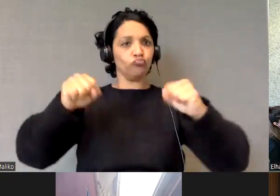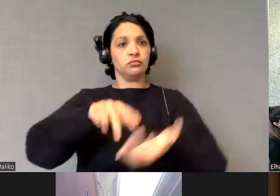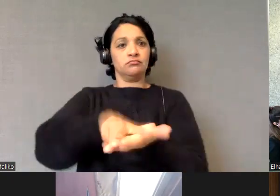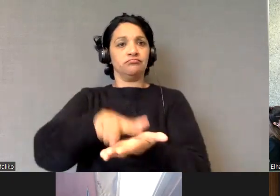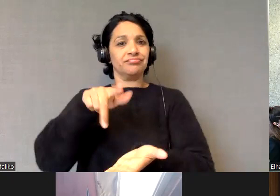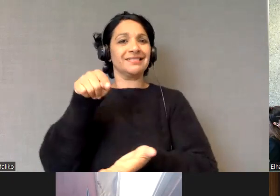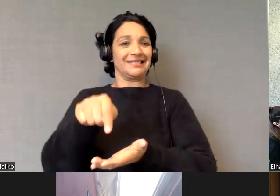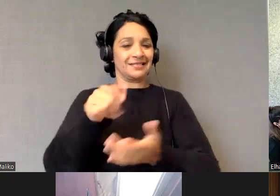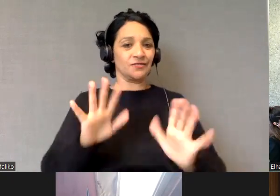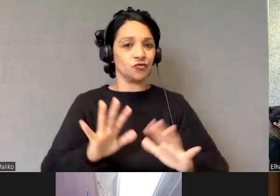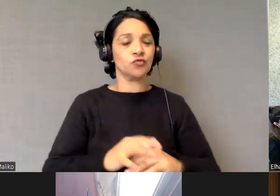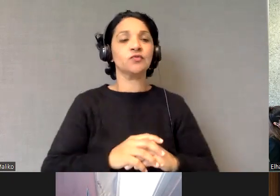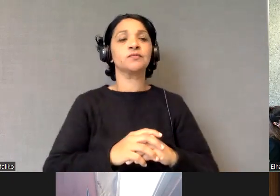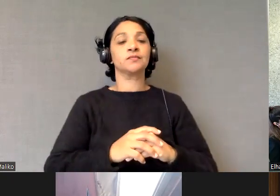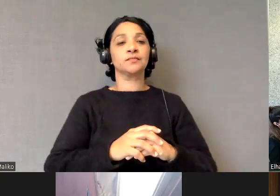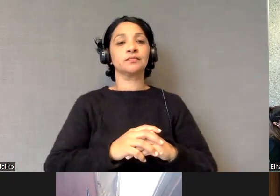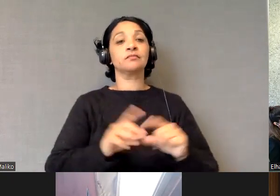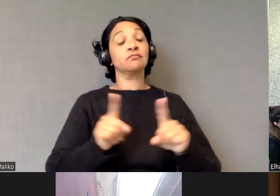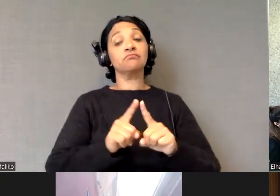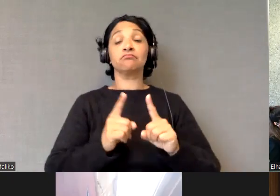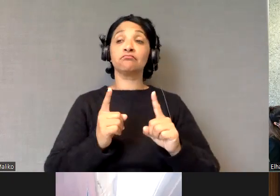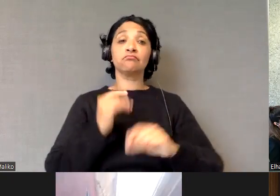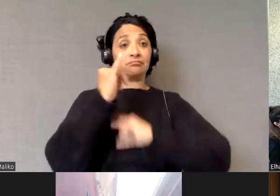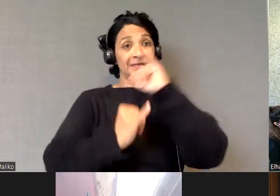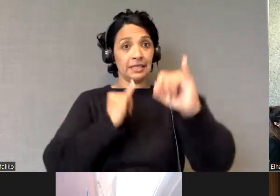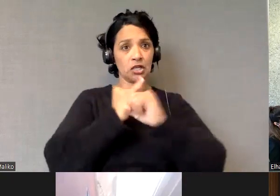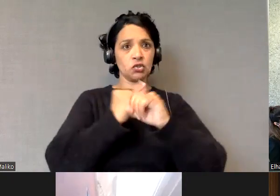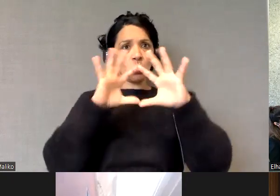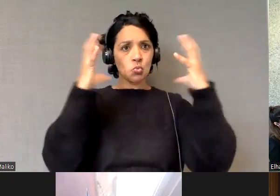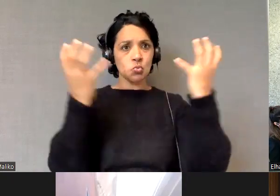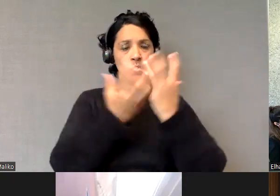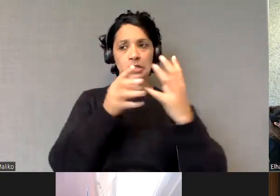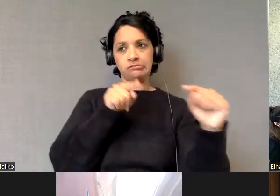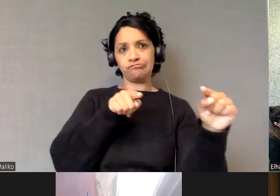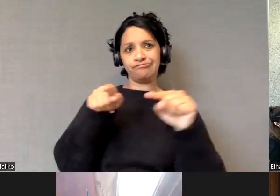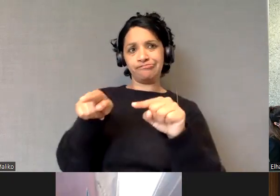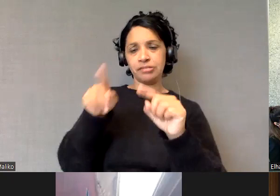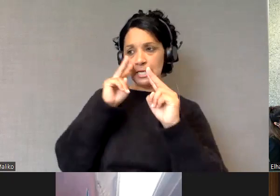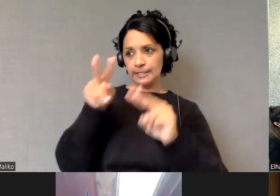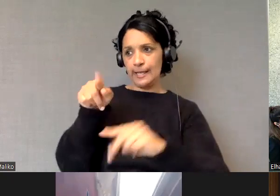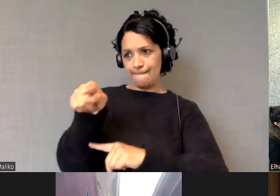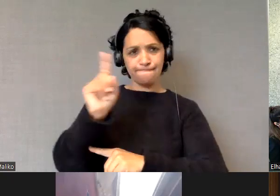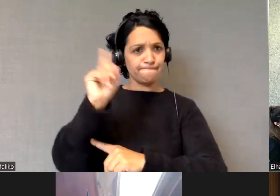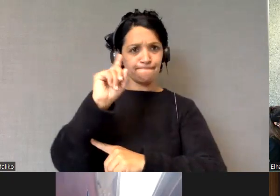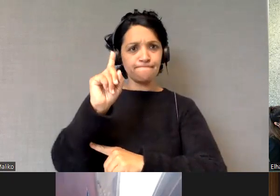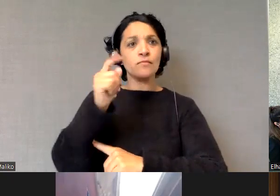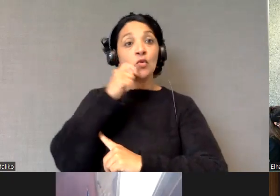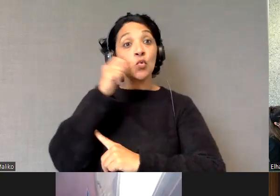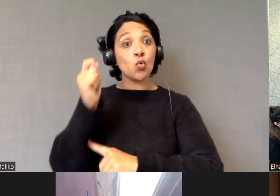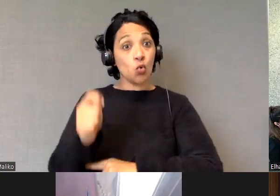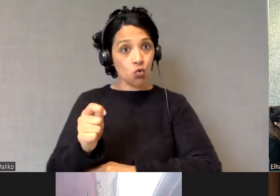for the action, noting that the Ukrainian government is the main sponsor of that resolution.